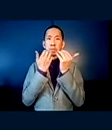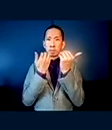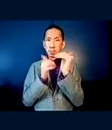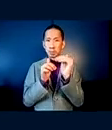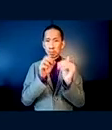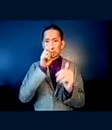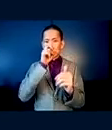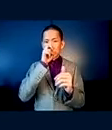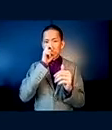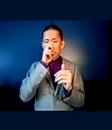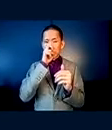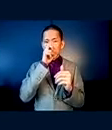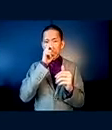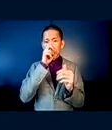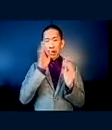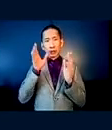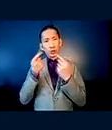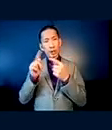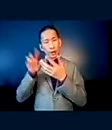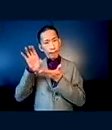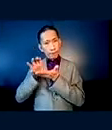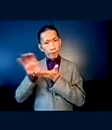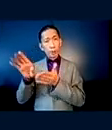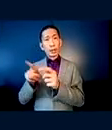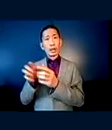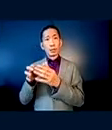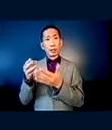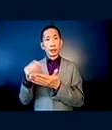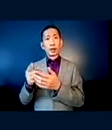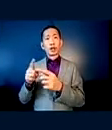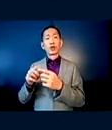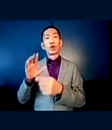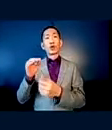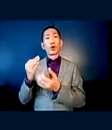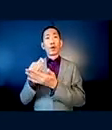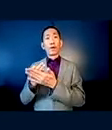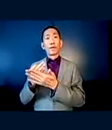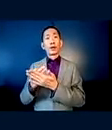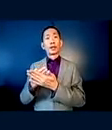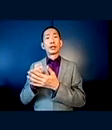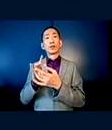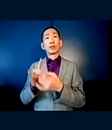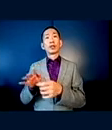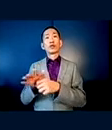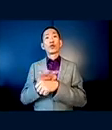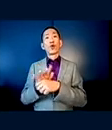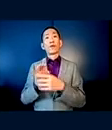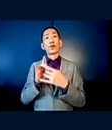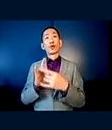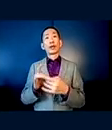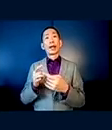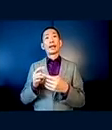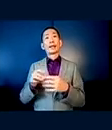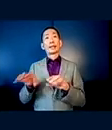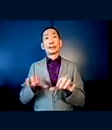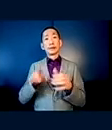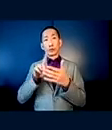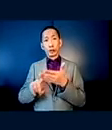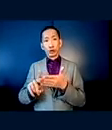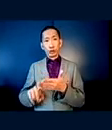PARTICULARLY TIGHTENED OUR BELT FOR OTHER THINGS AND MADE SURE THAT WE PUT AS MUCH MONEY AS POSSIBLE INTO CO-FUNDING PARTICULARLY AROUND COVID-RELATED EFFORTS.